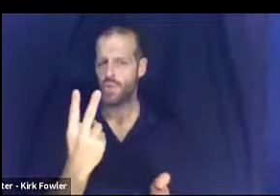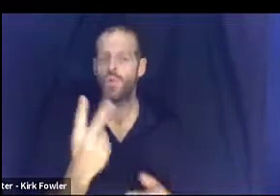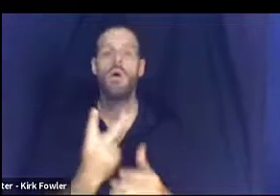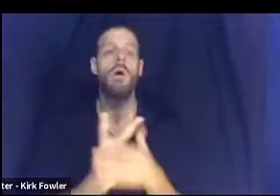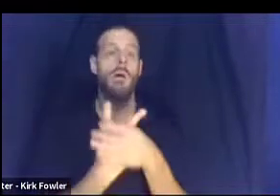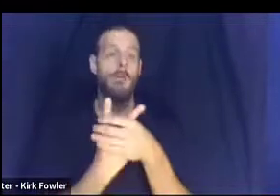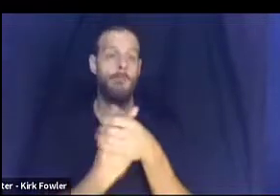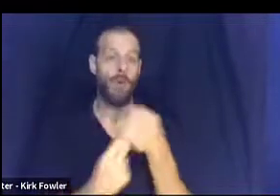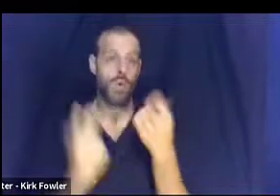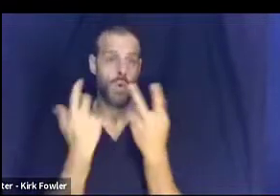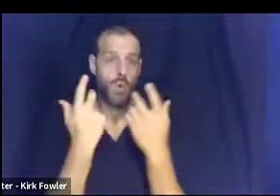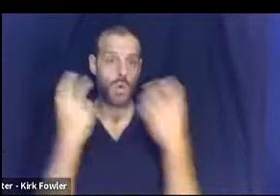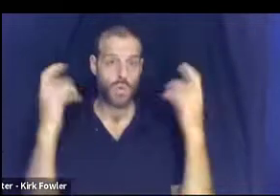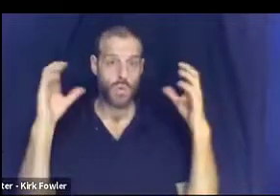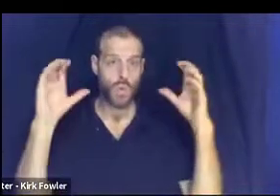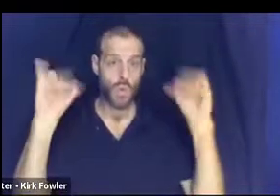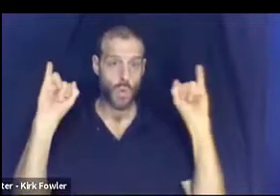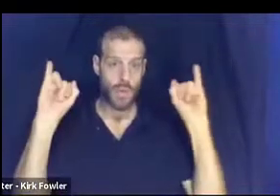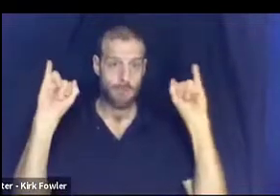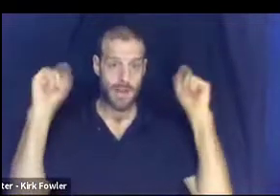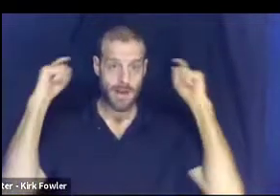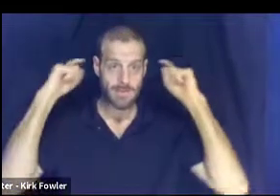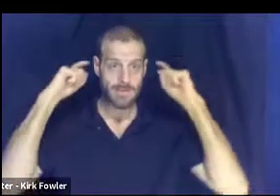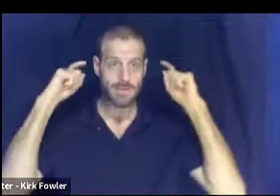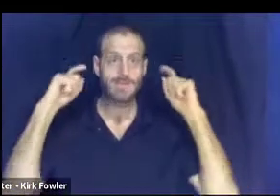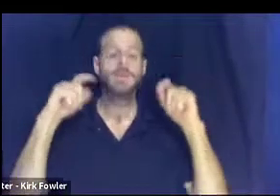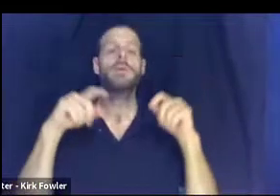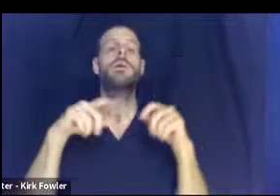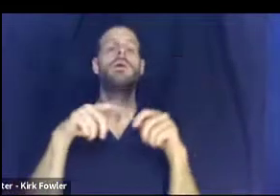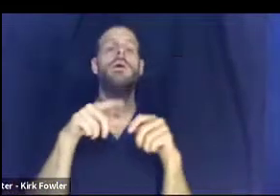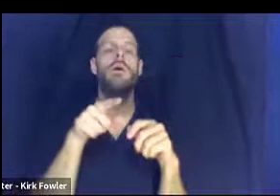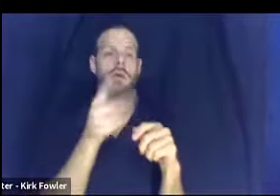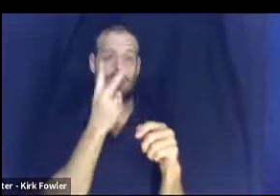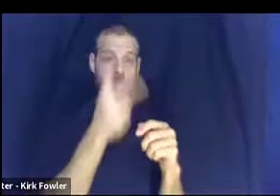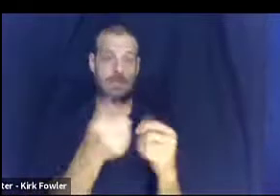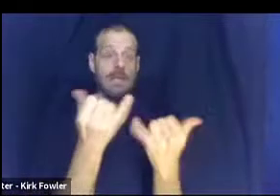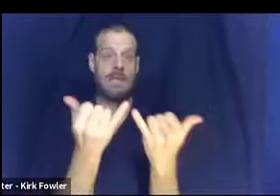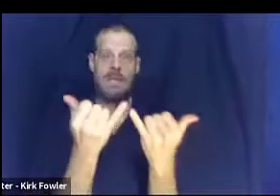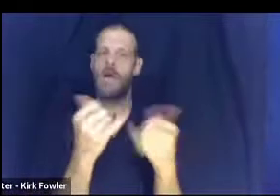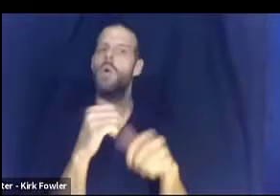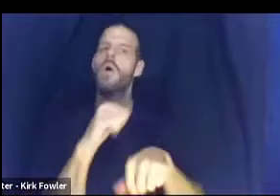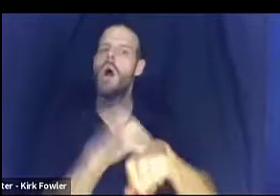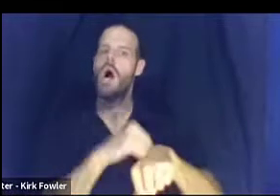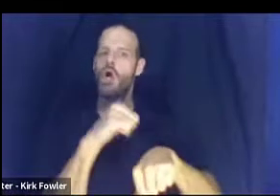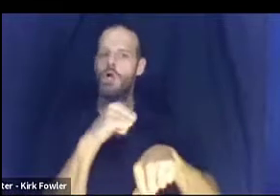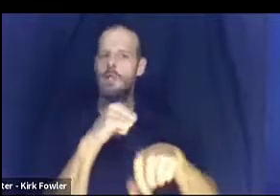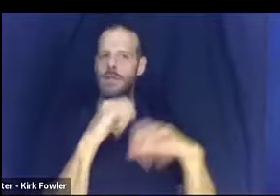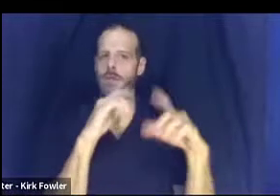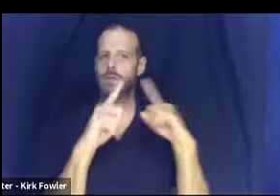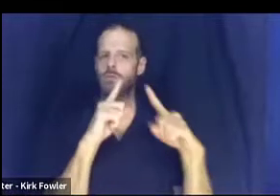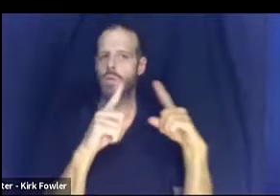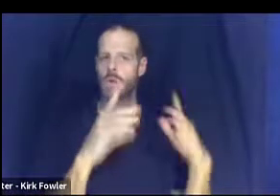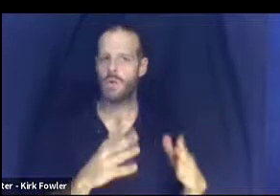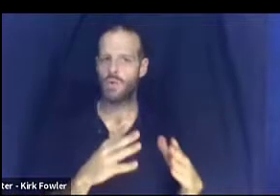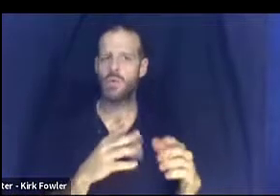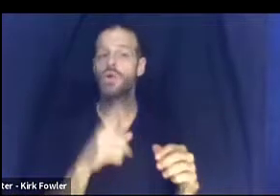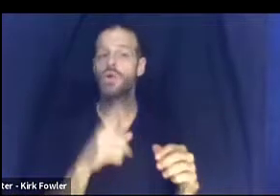And at the point that you're seeing her now, she's definitely a concrete communicator, meaning that she knows the meaning of some of these symbols,